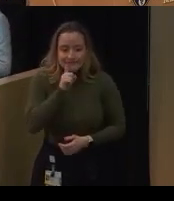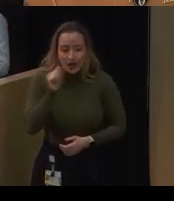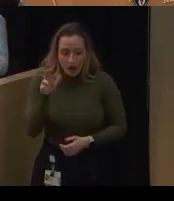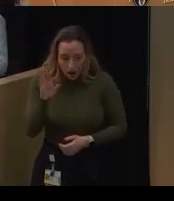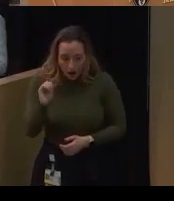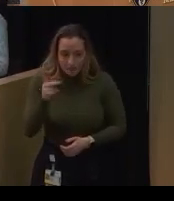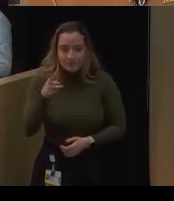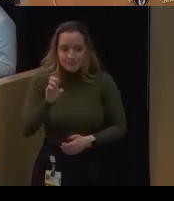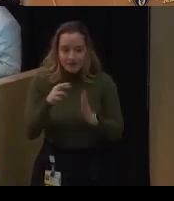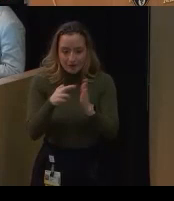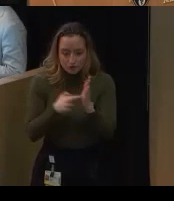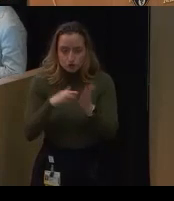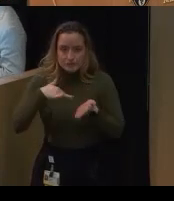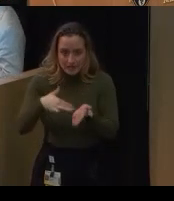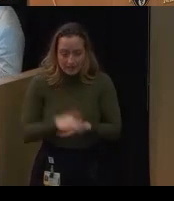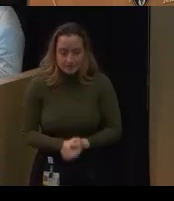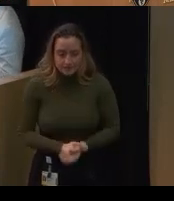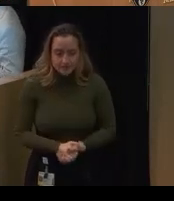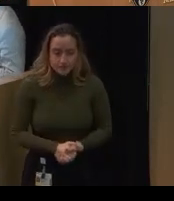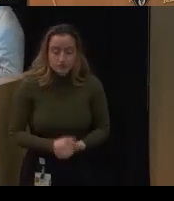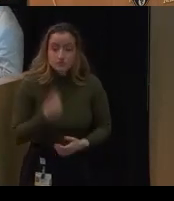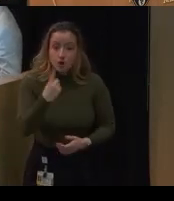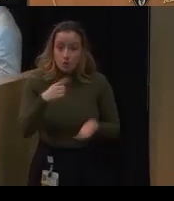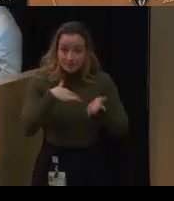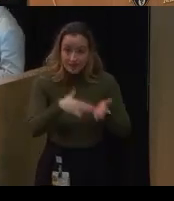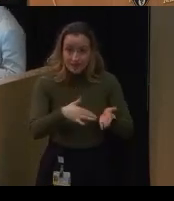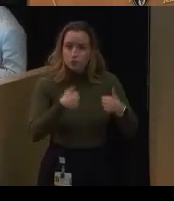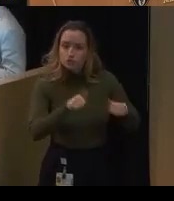did it with two groups we first did it in a group of people without schizophrenia these were just